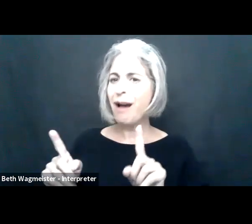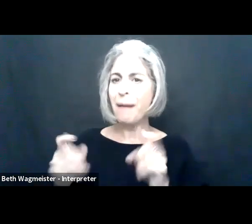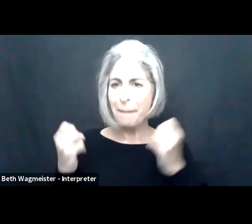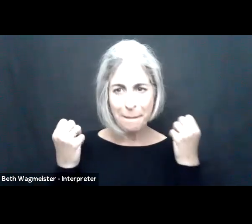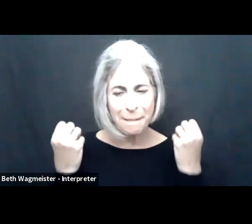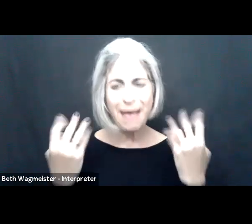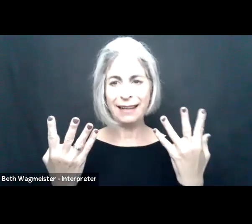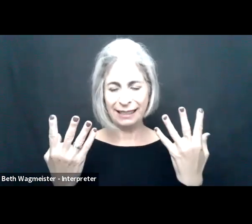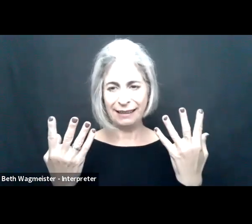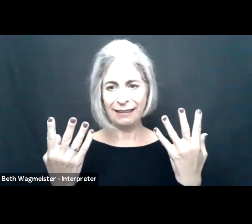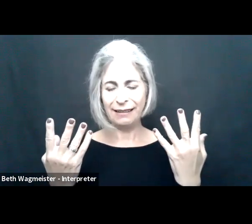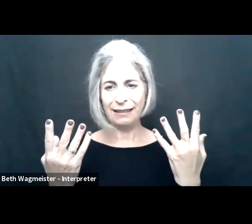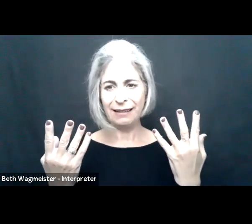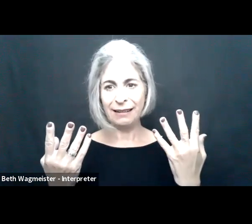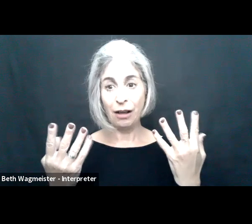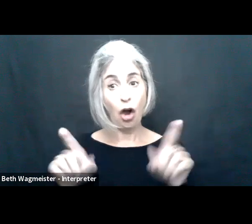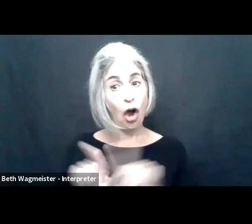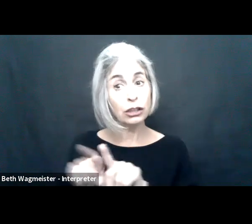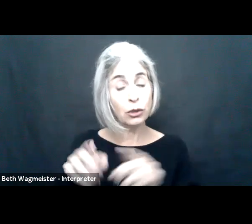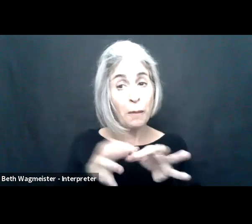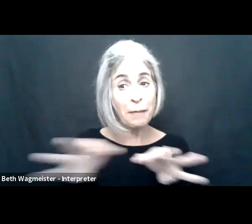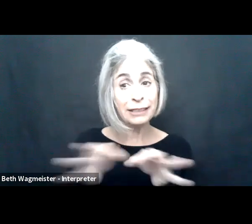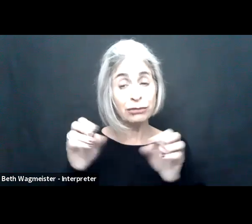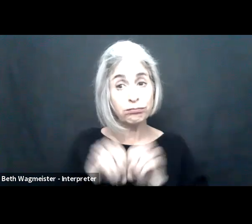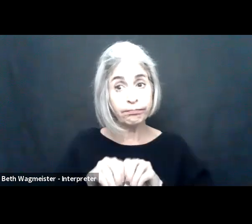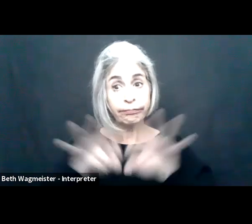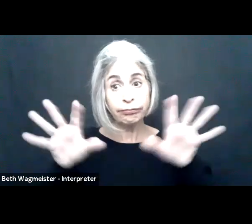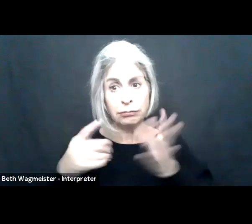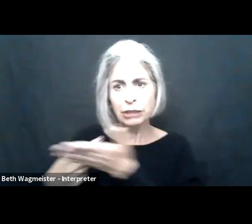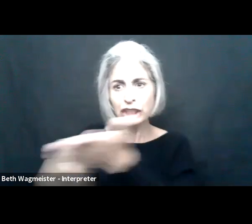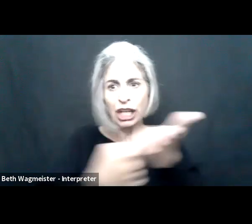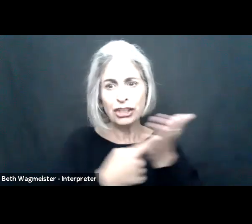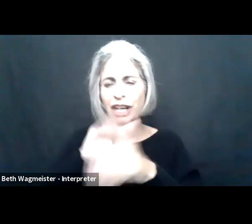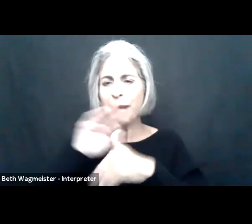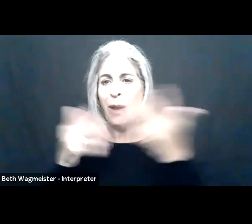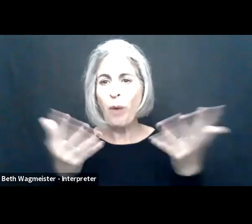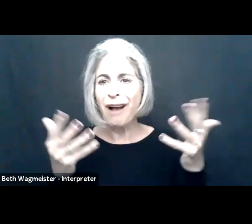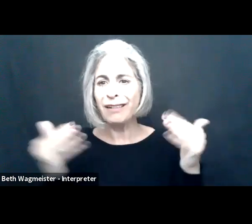and theoretical.